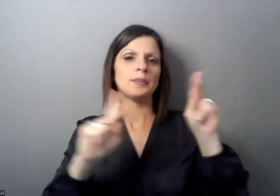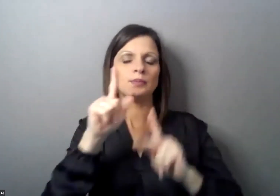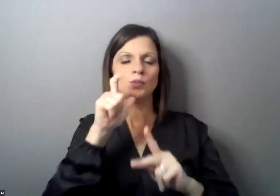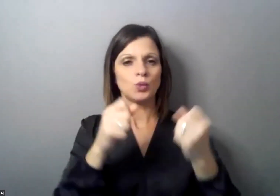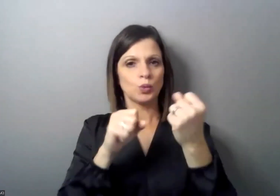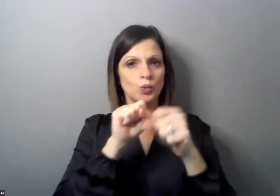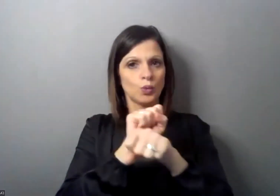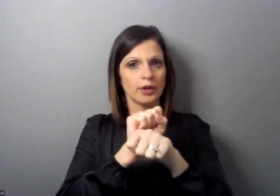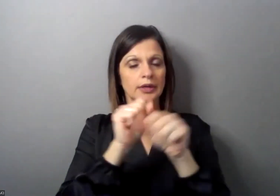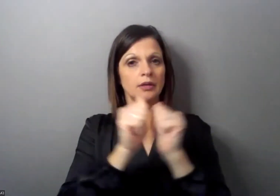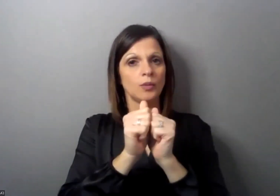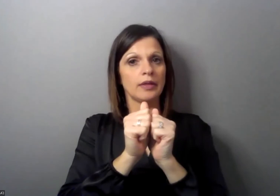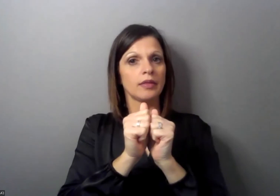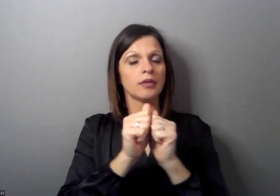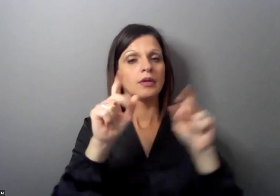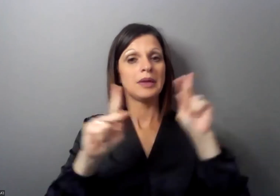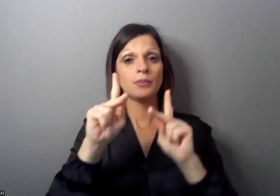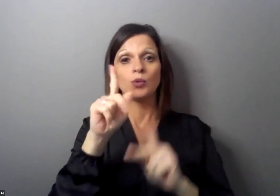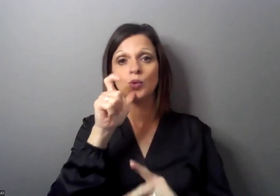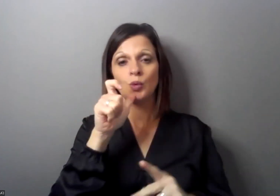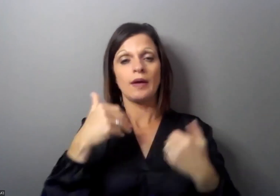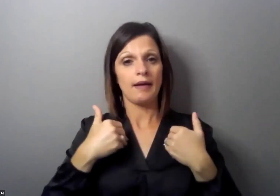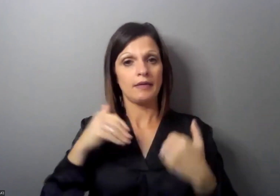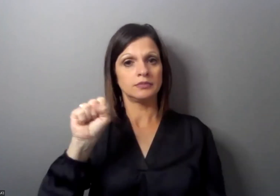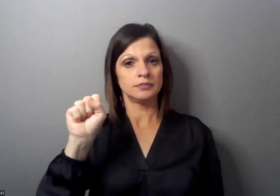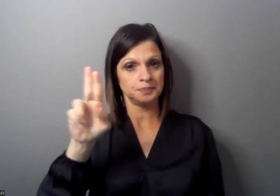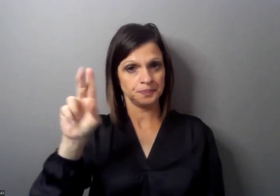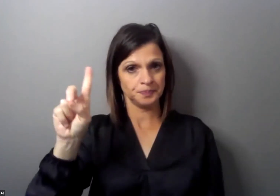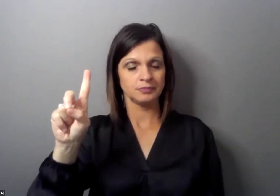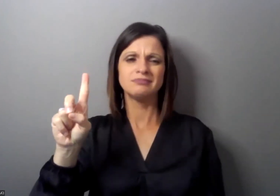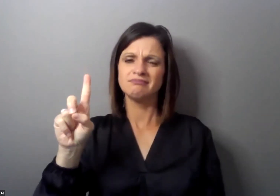people who have substance use disorders.